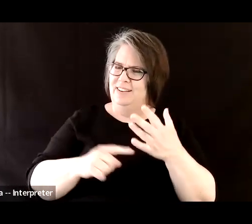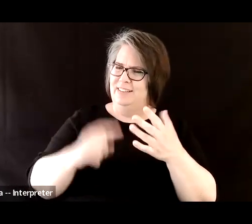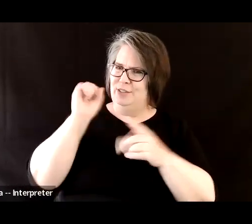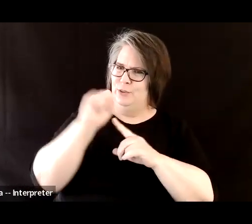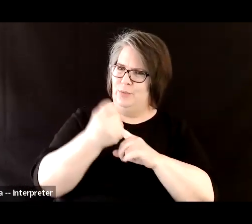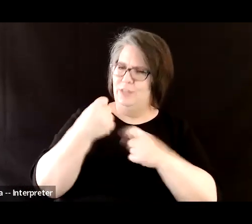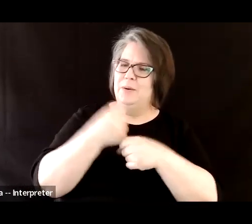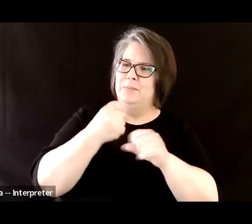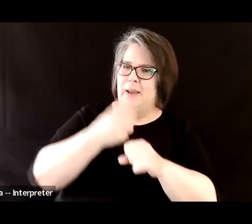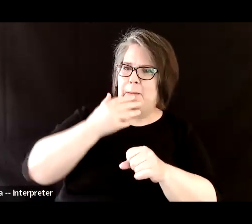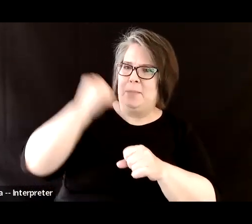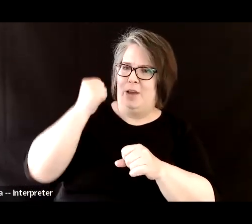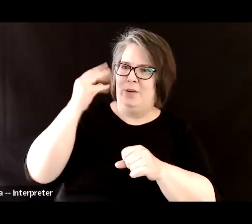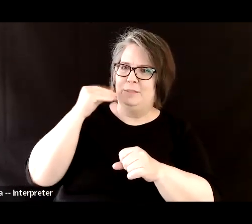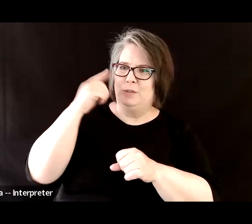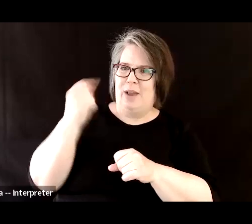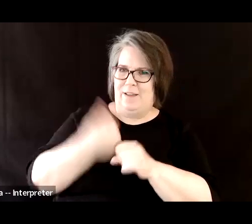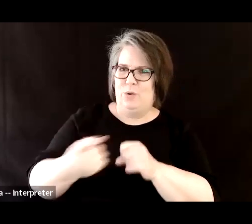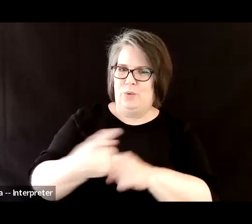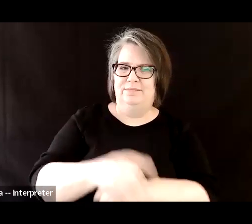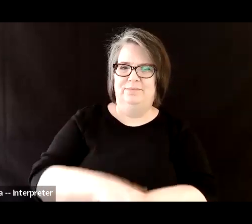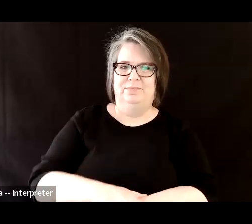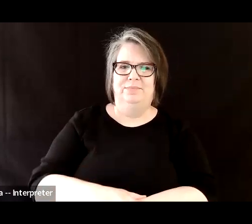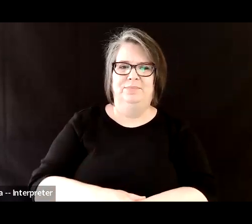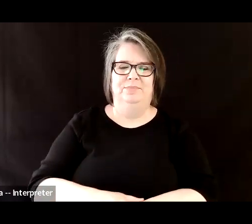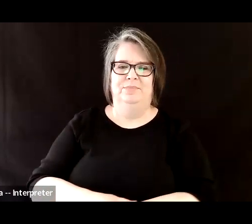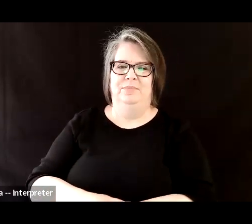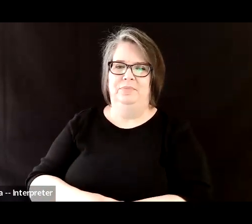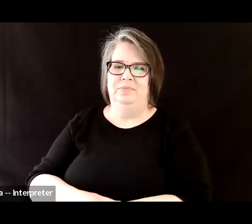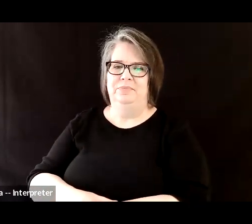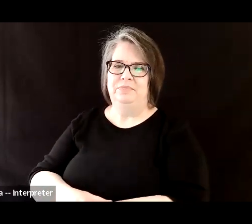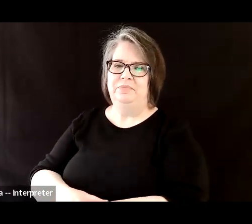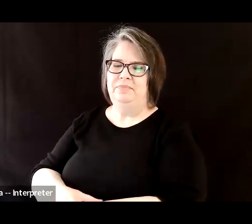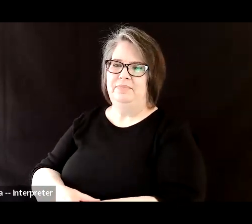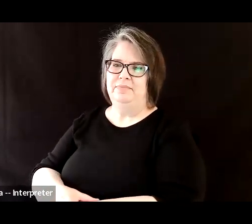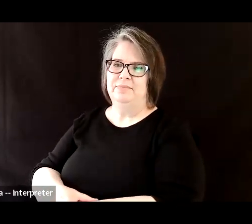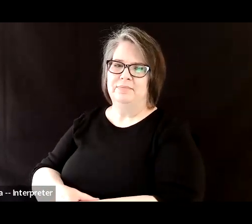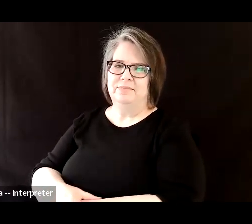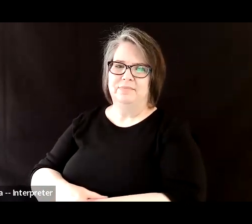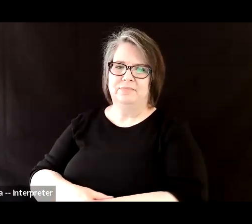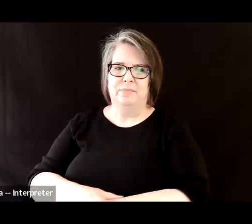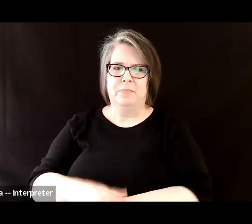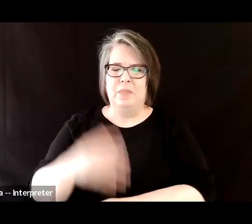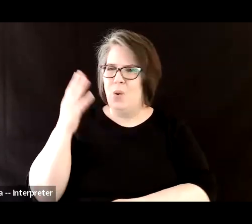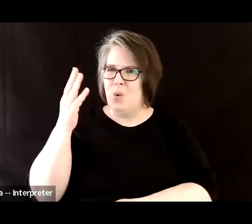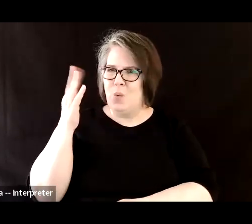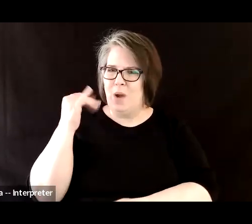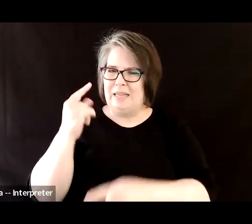better experience for everyone. Why does the accuracy of your